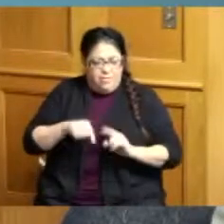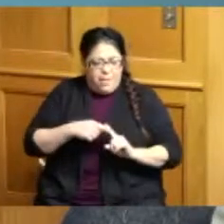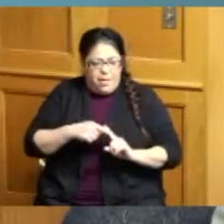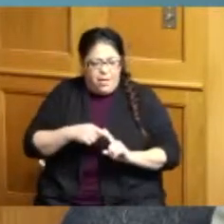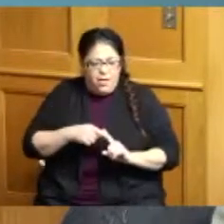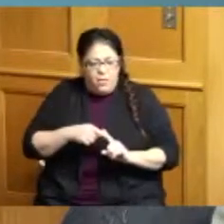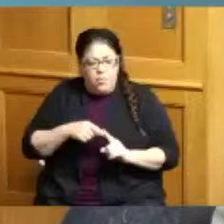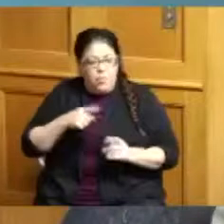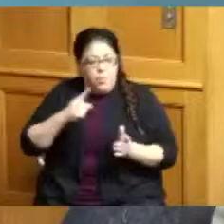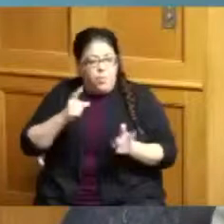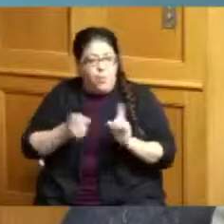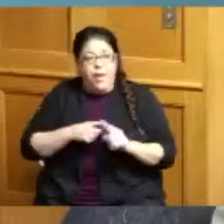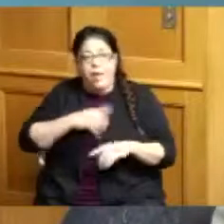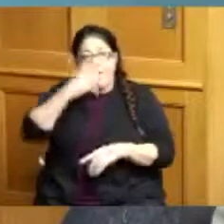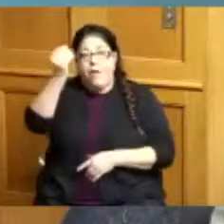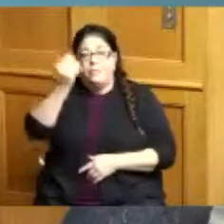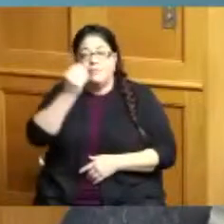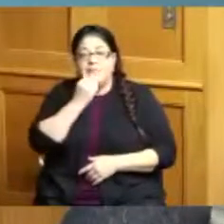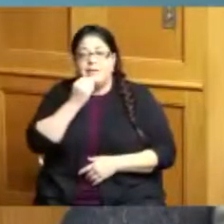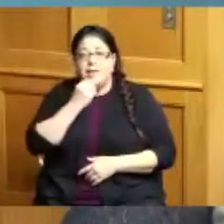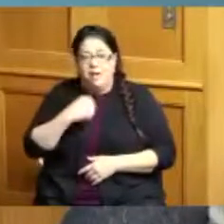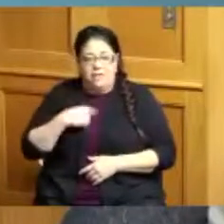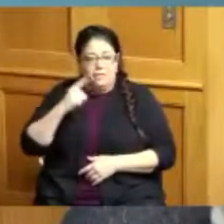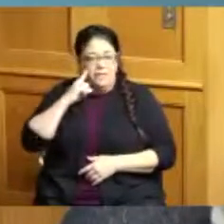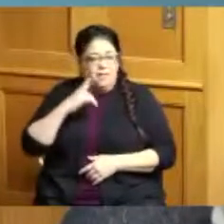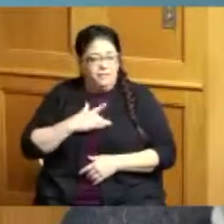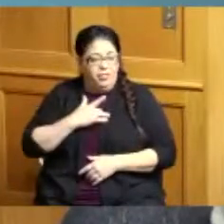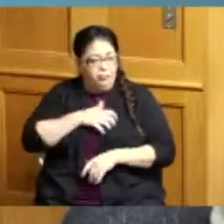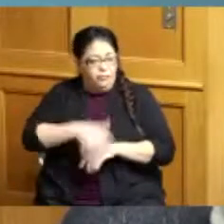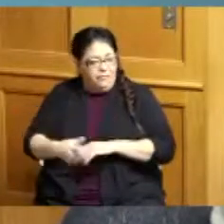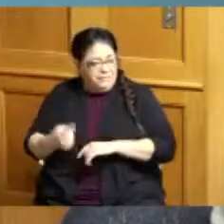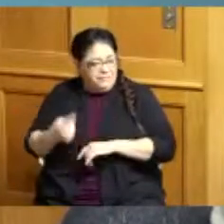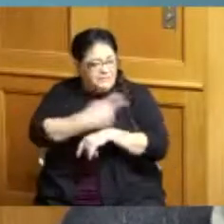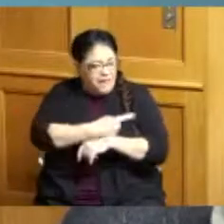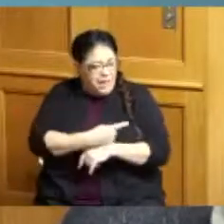I went to get something to eat and I thought I had a rough day and I went into the Waffle House